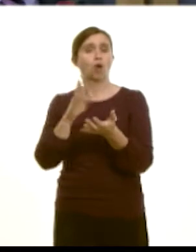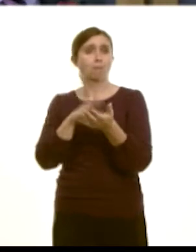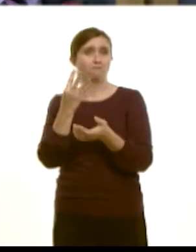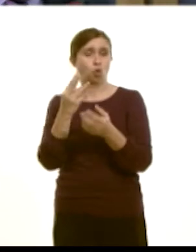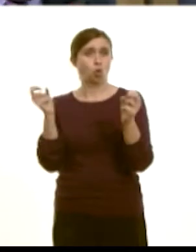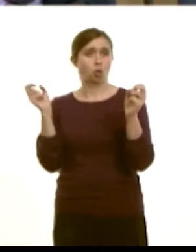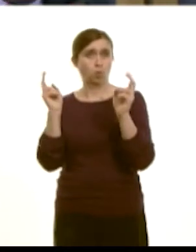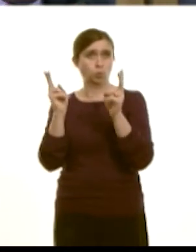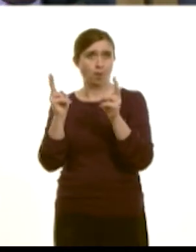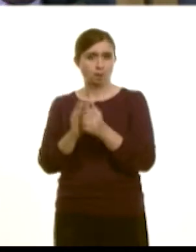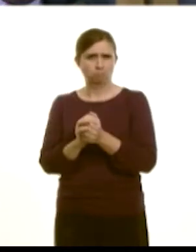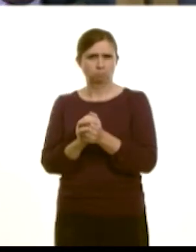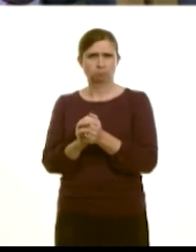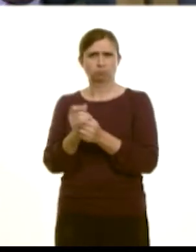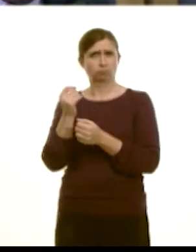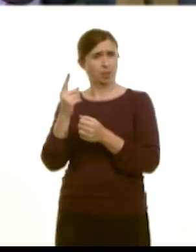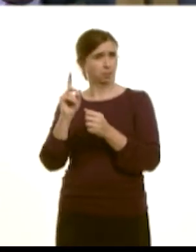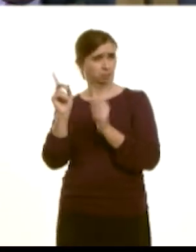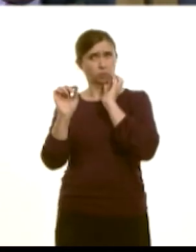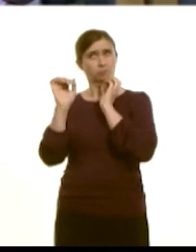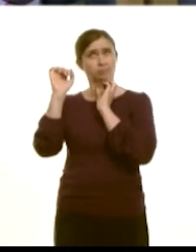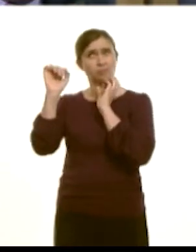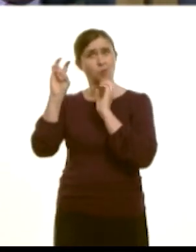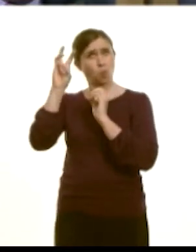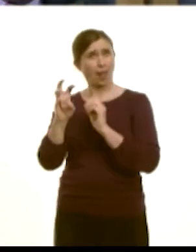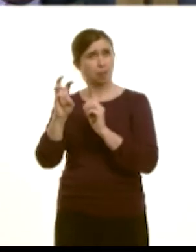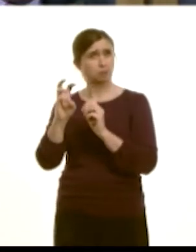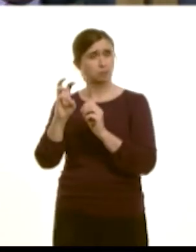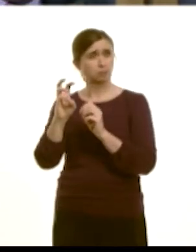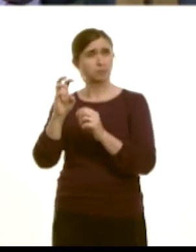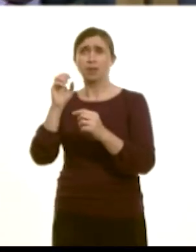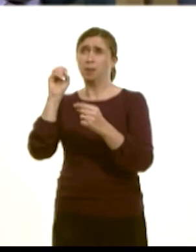It must recognise that investment in infrastructure in Wales' most important industrial region,